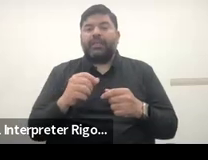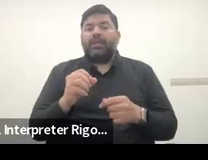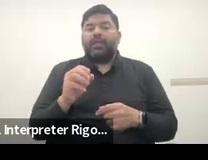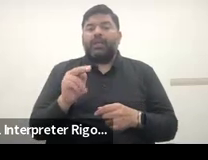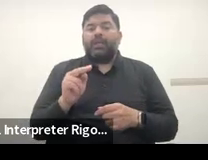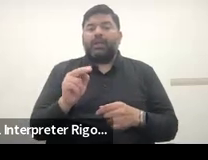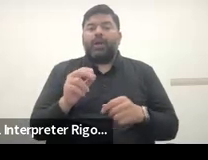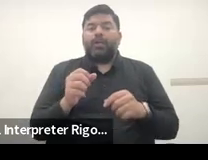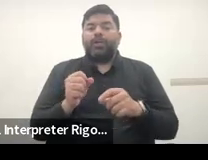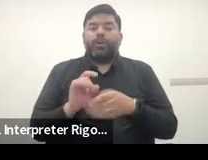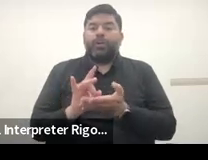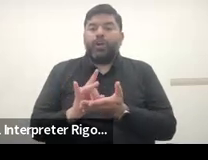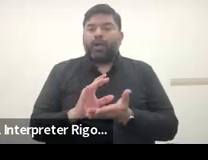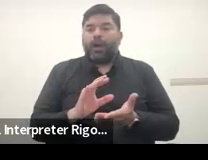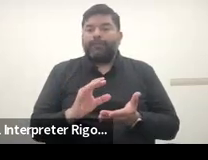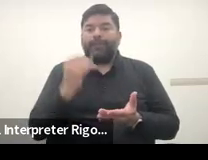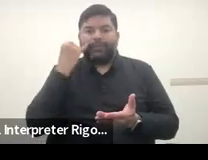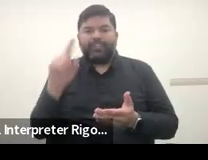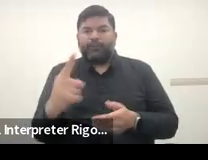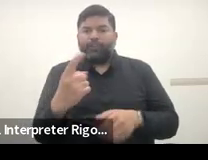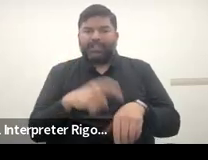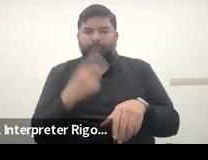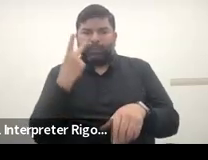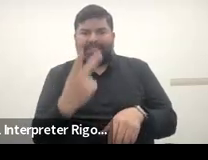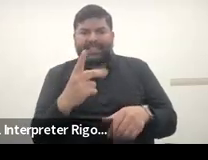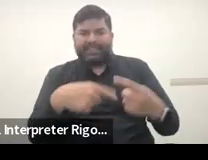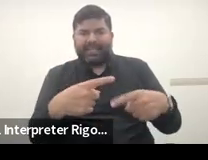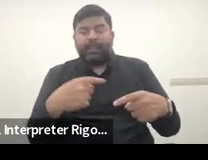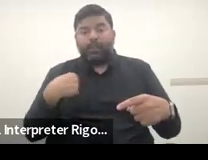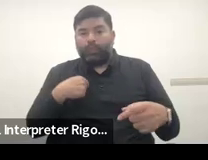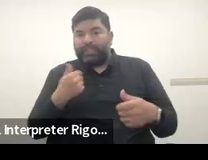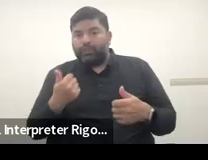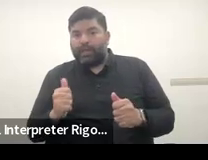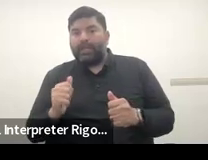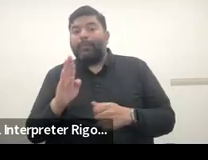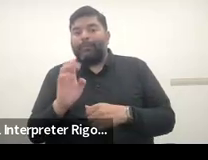before, or we're not sure what it is, we could imagine using a semantic backoff model to say